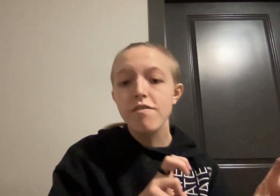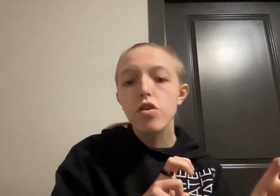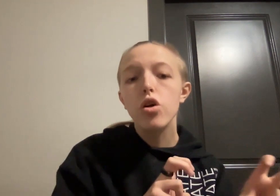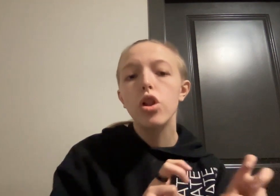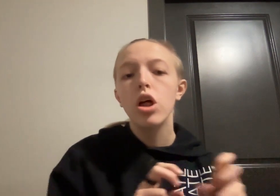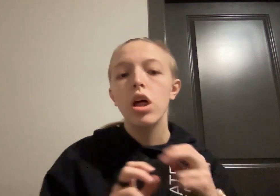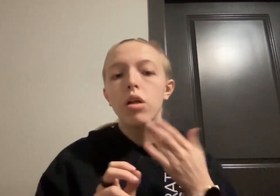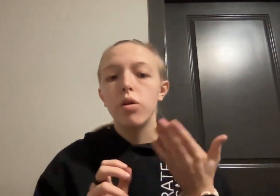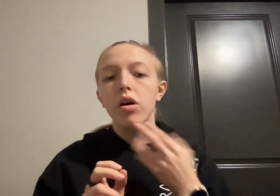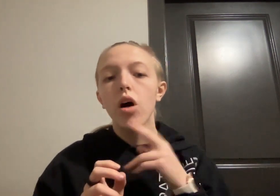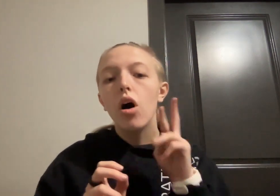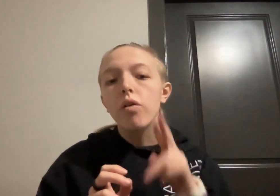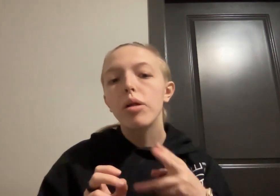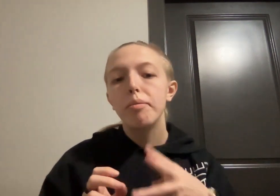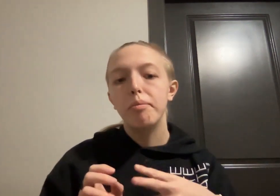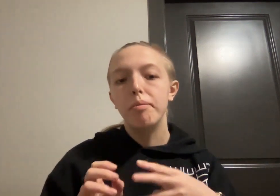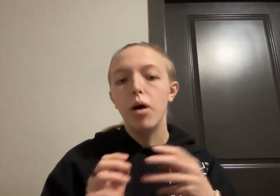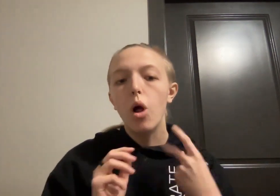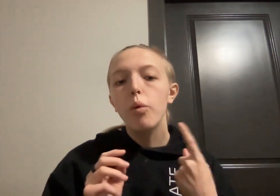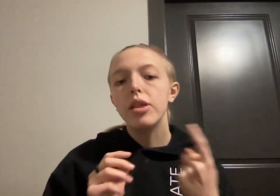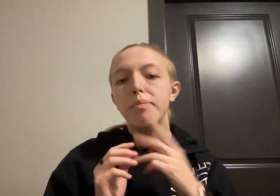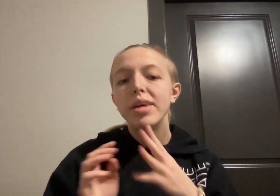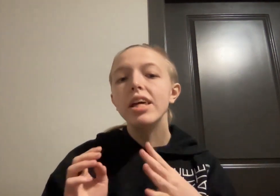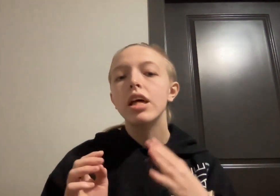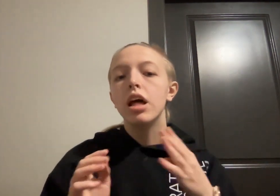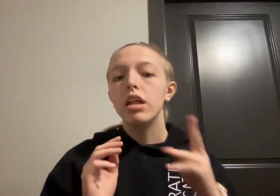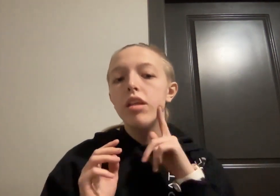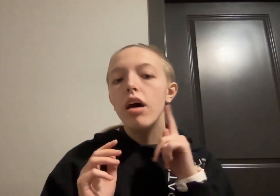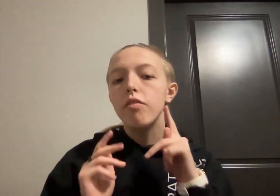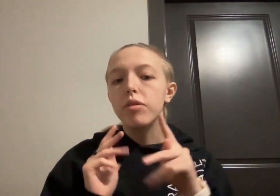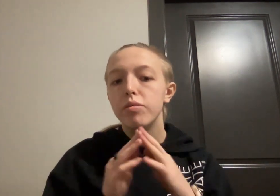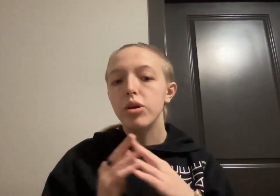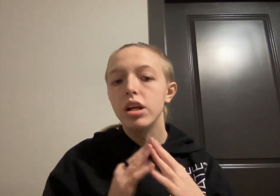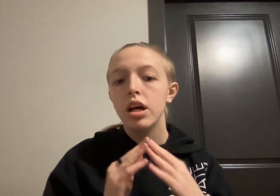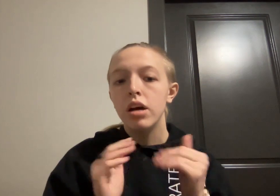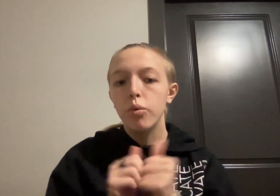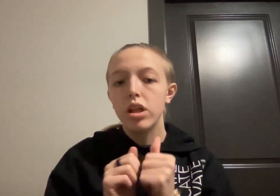will always be a deaf community with their culture.